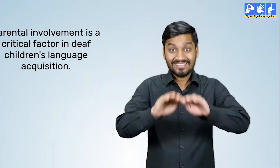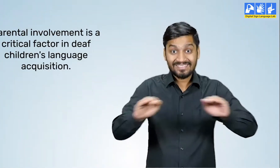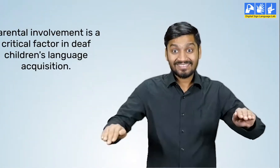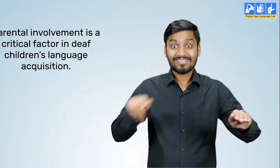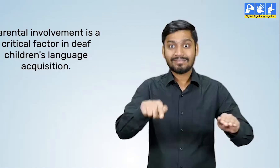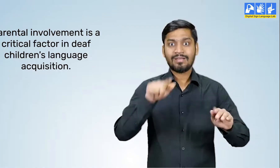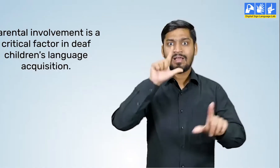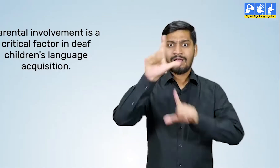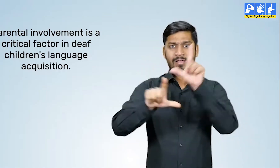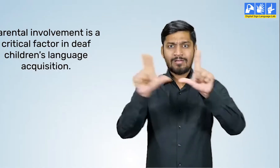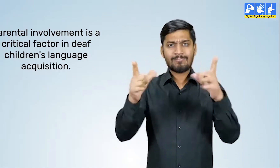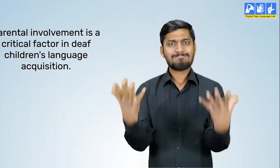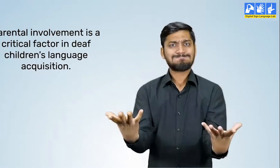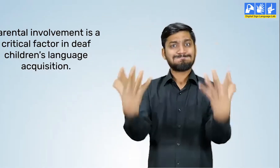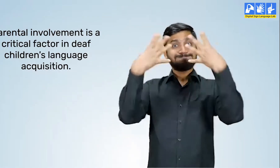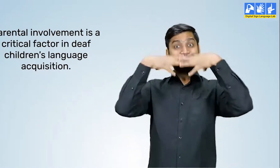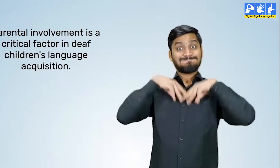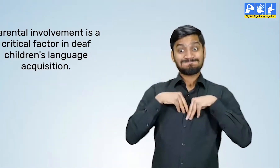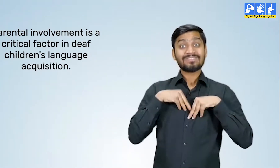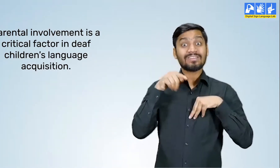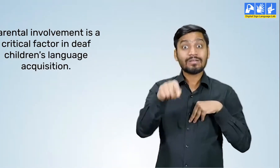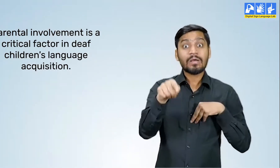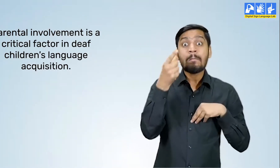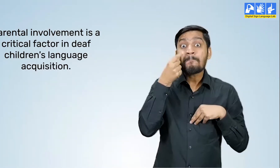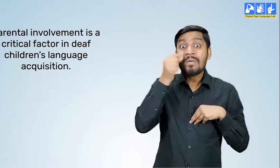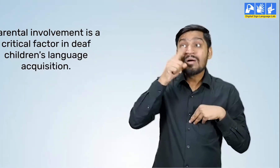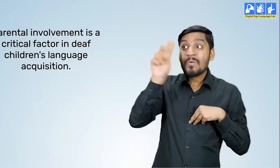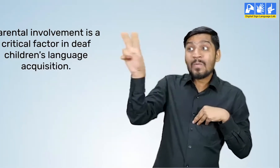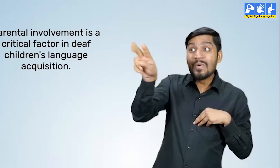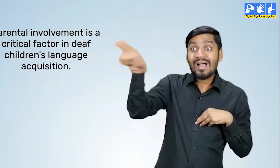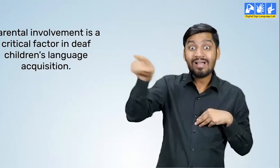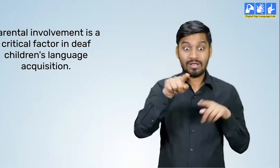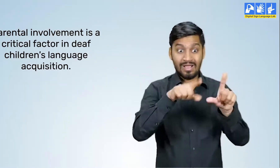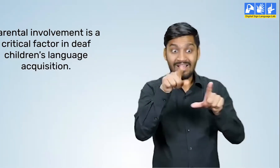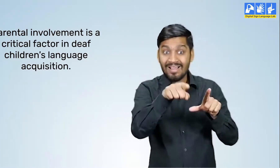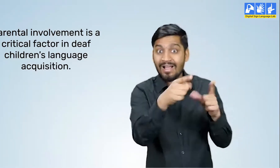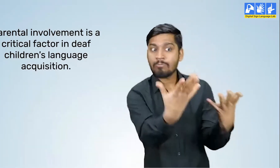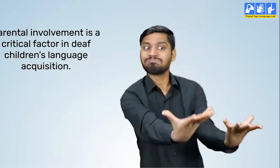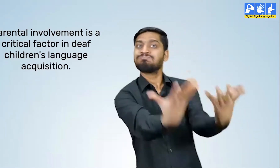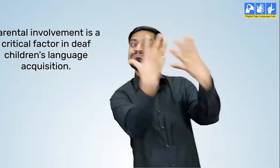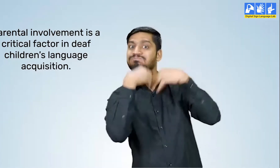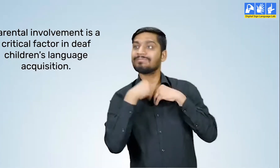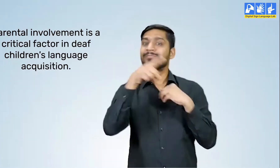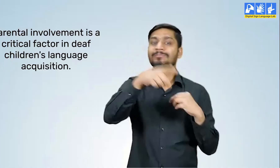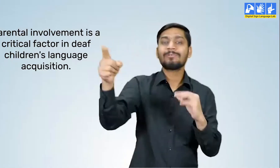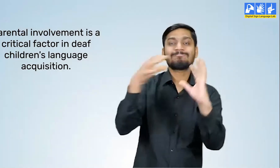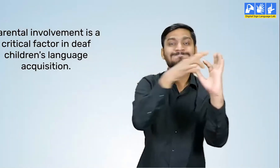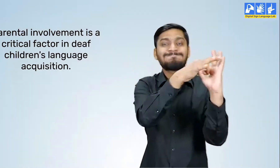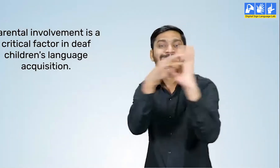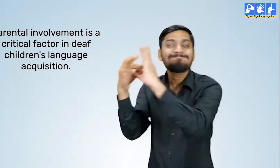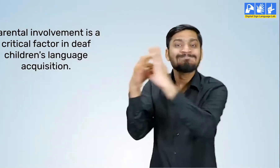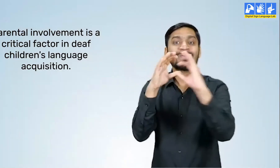Parental involvement, constant communication with the child is an important factor in language acquisition of deaf children.